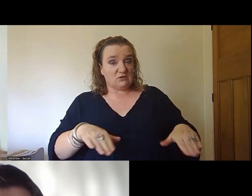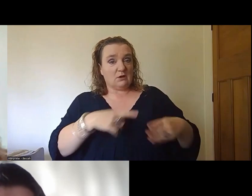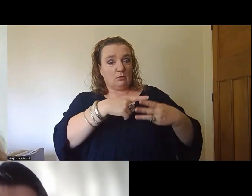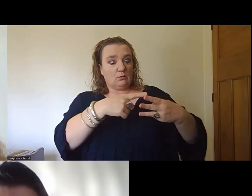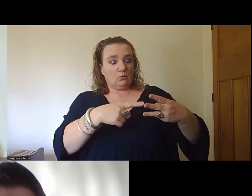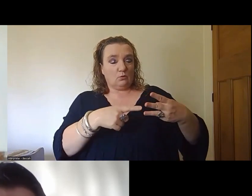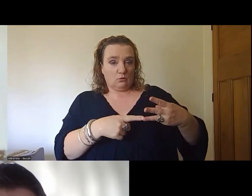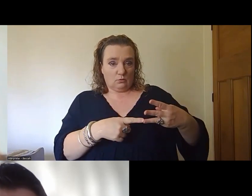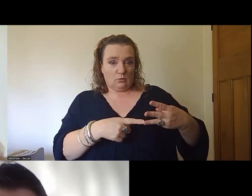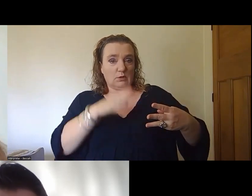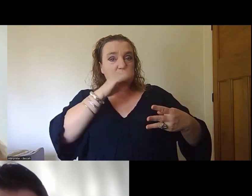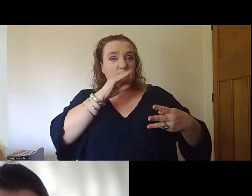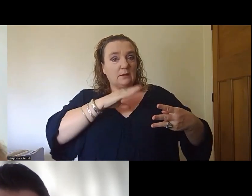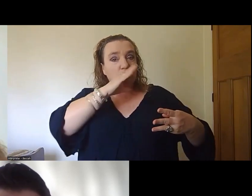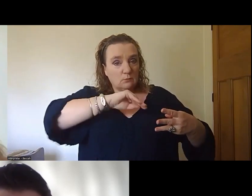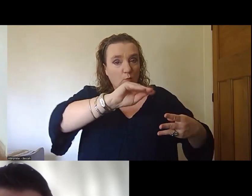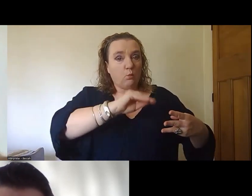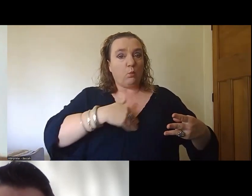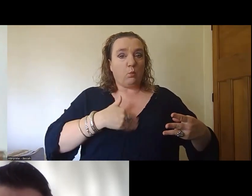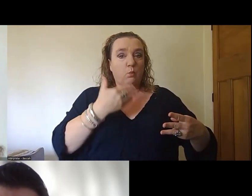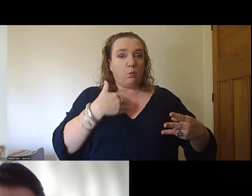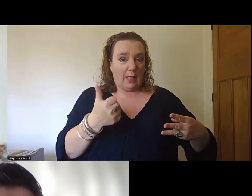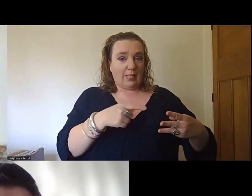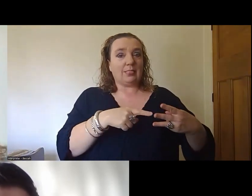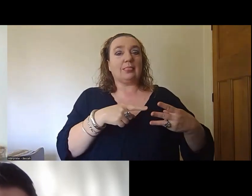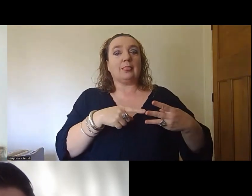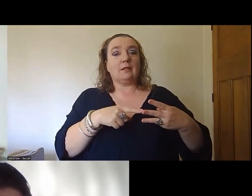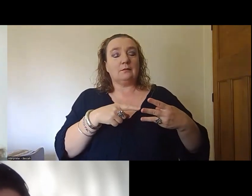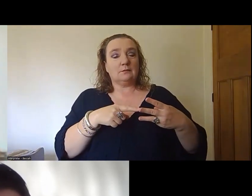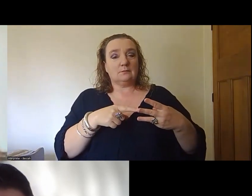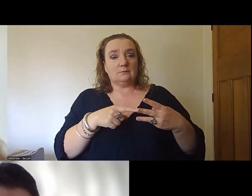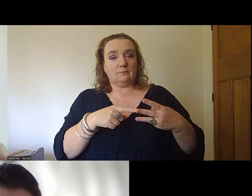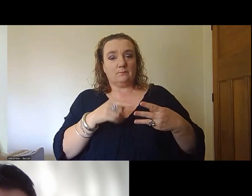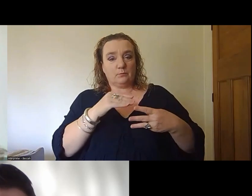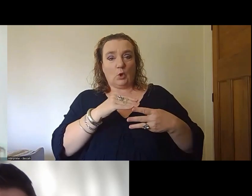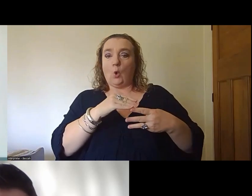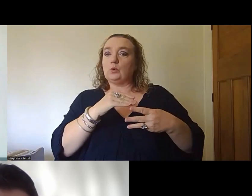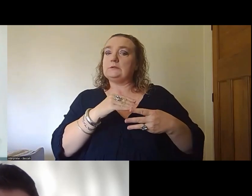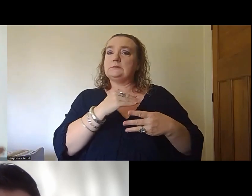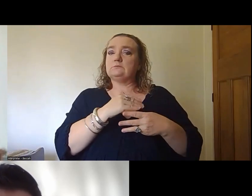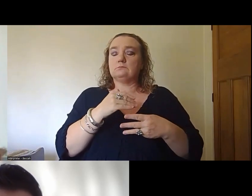One speaks fluently, communicates fluently. My oldest is a non-speaker,